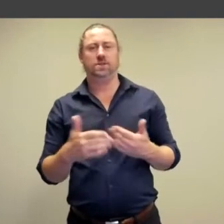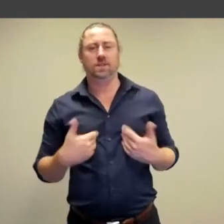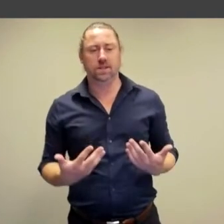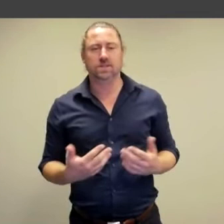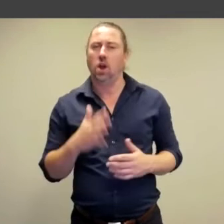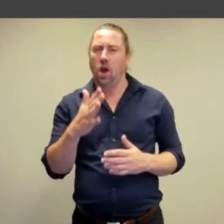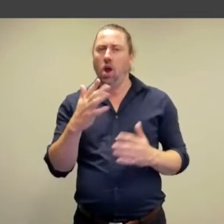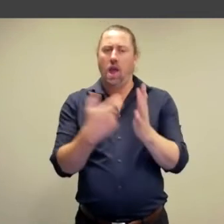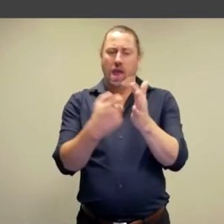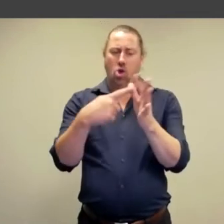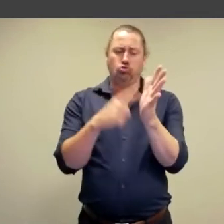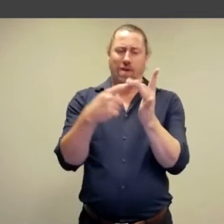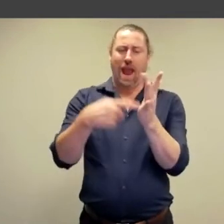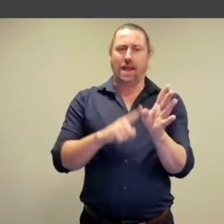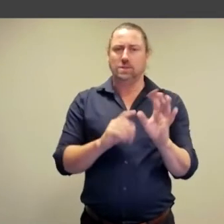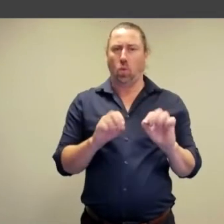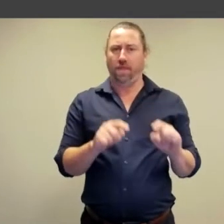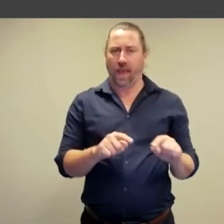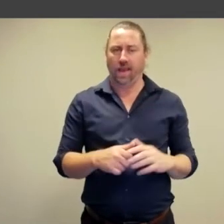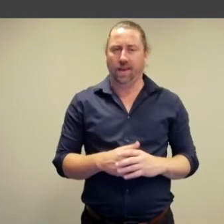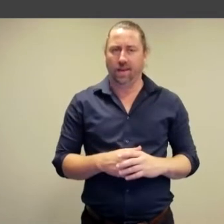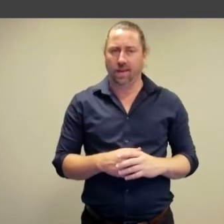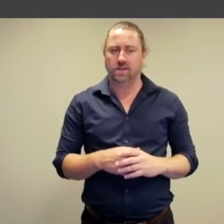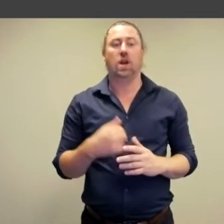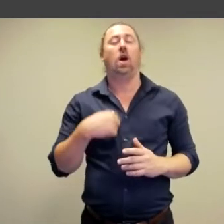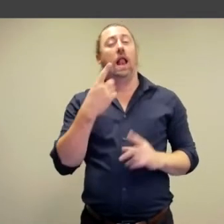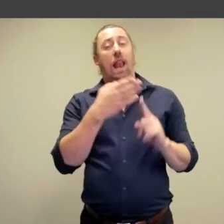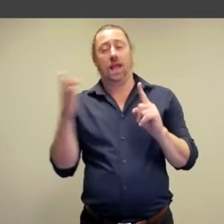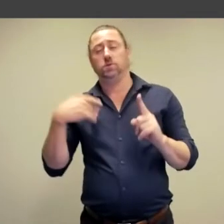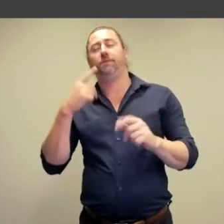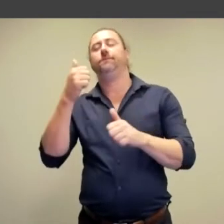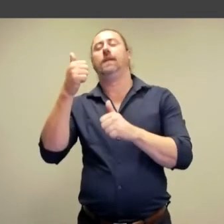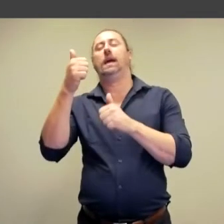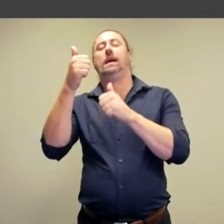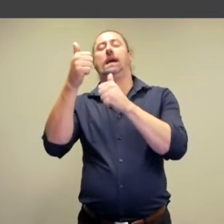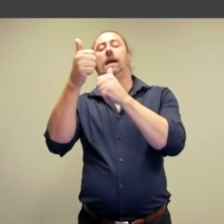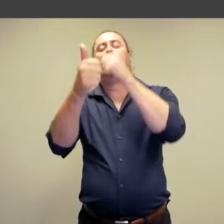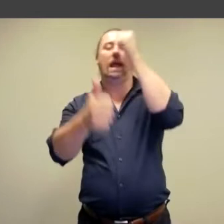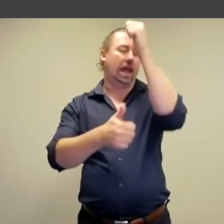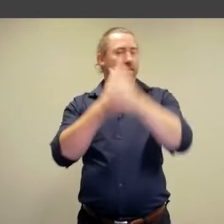has me thinking about one of my absolute